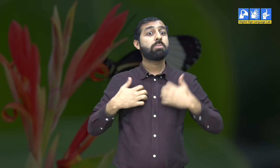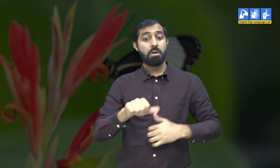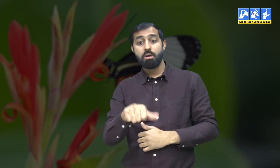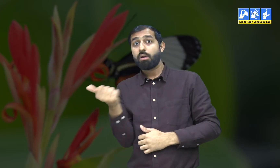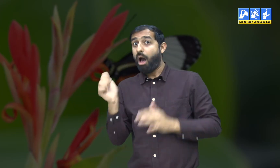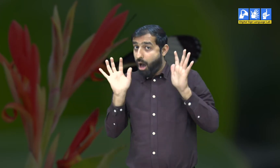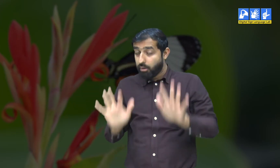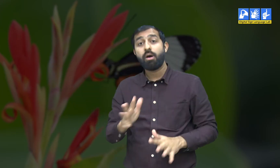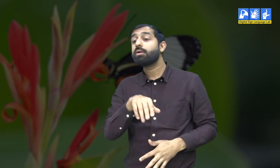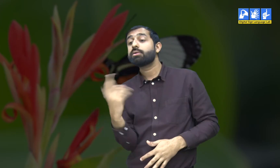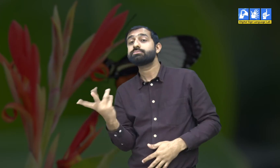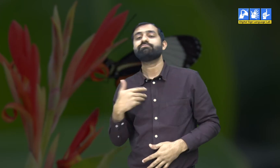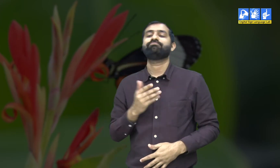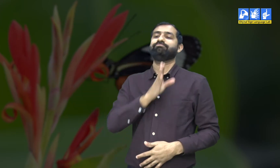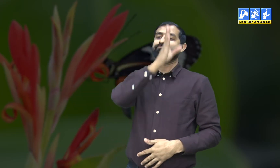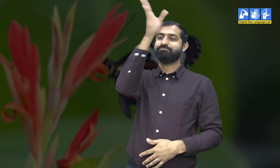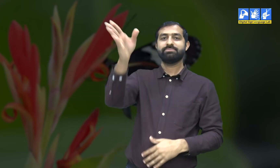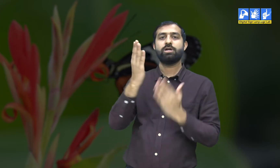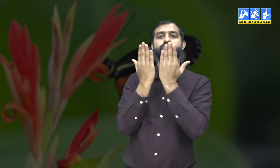He also had many other interests.